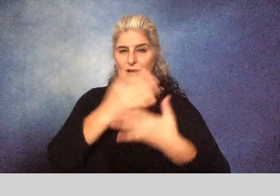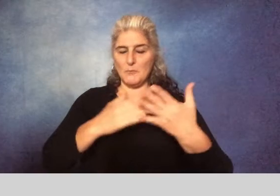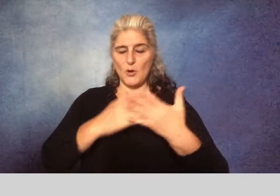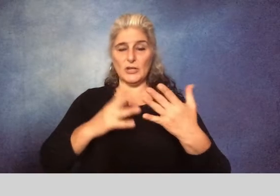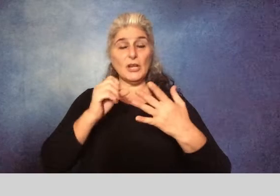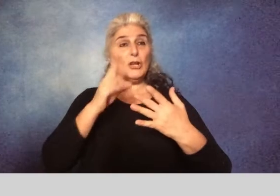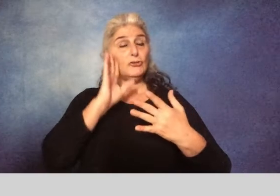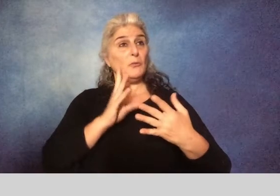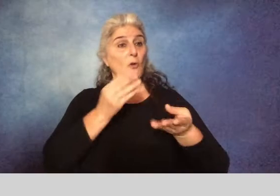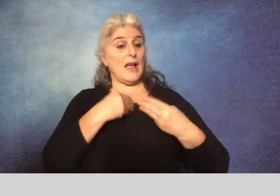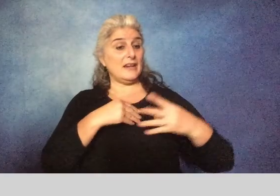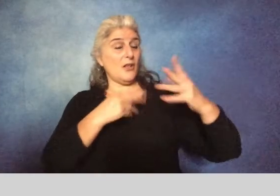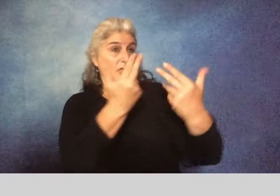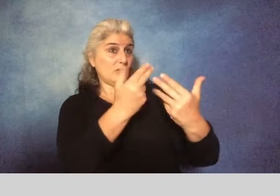into seven components for each track.